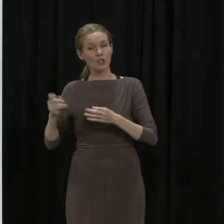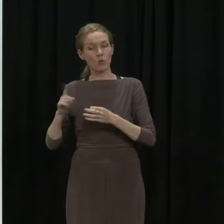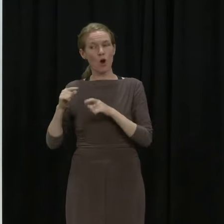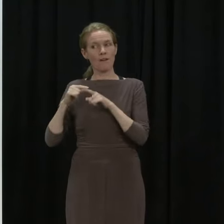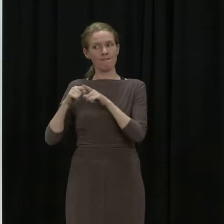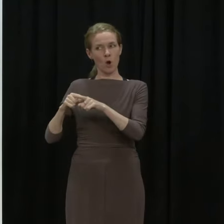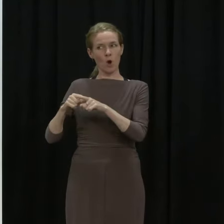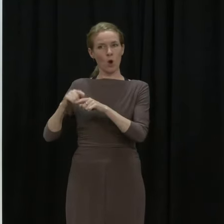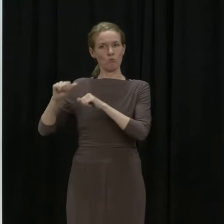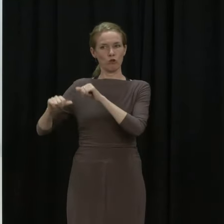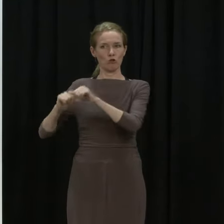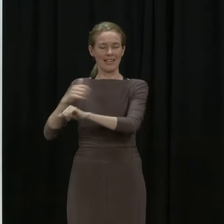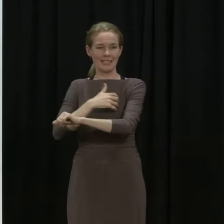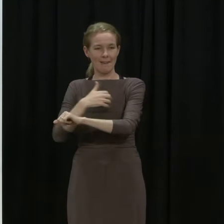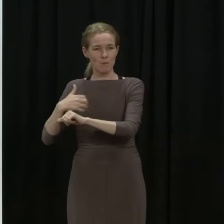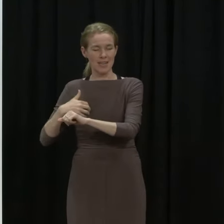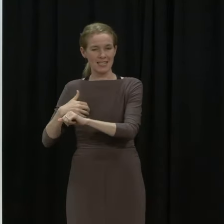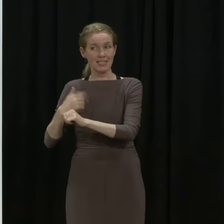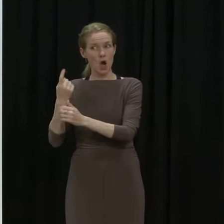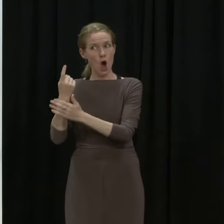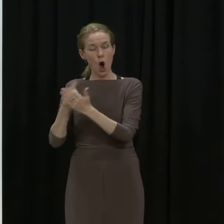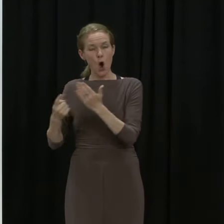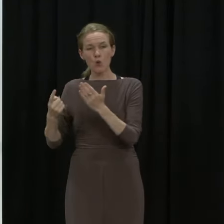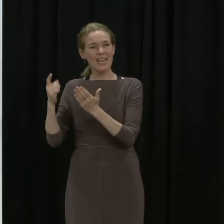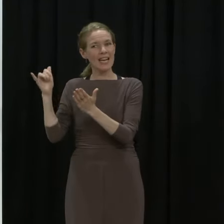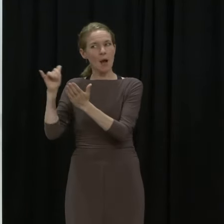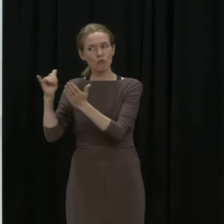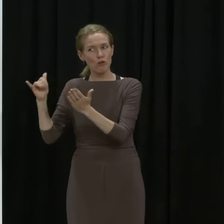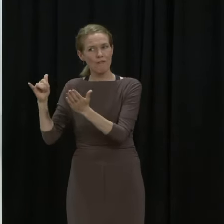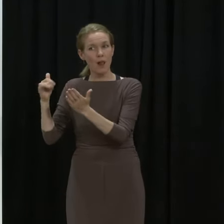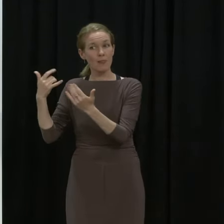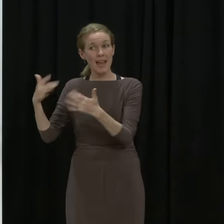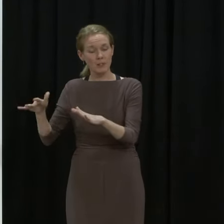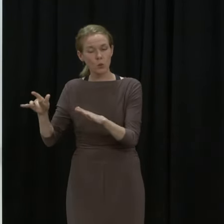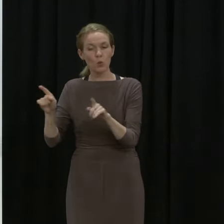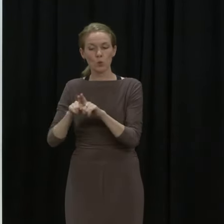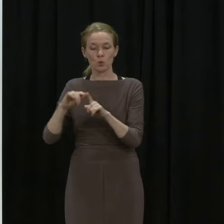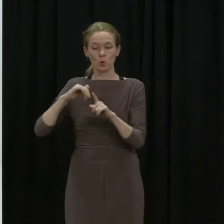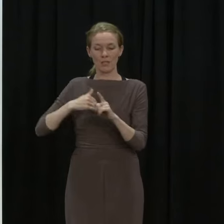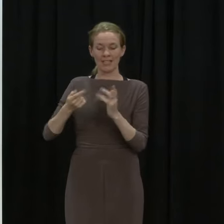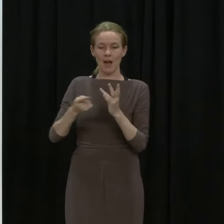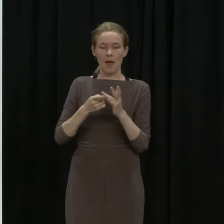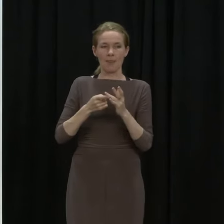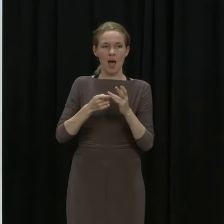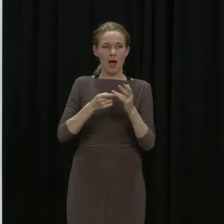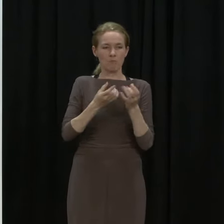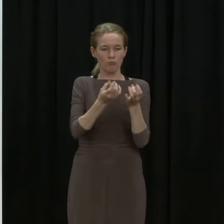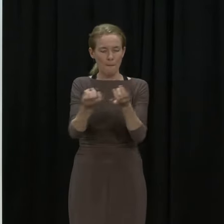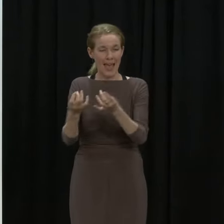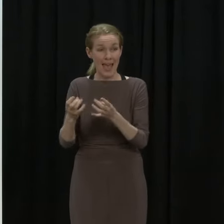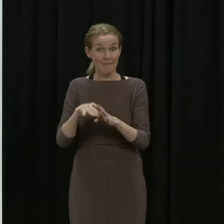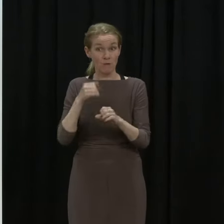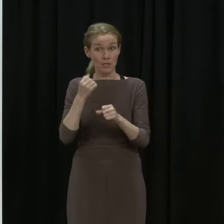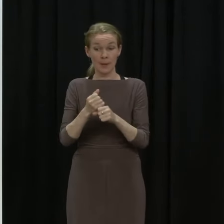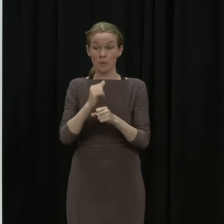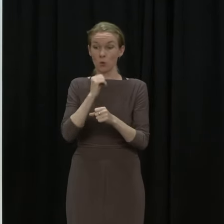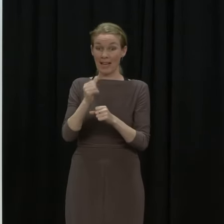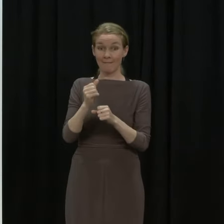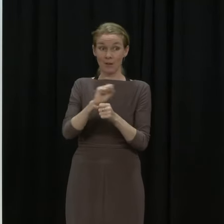decision by the director-